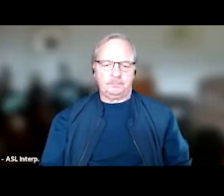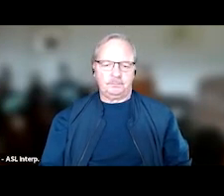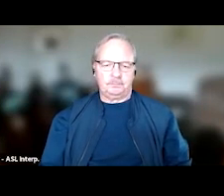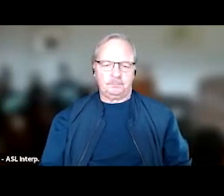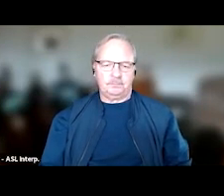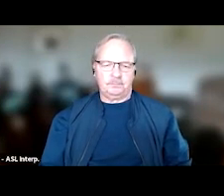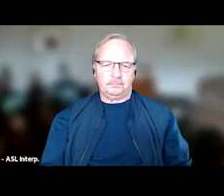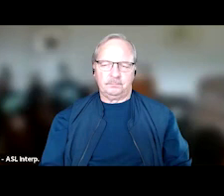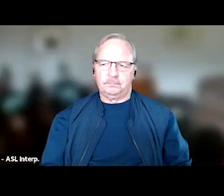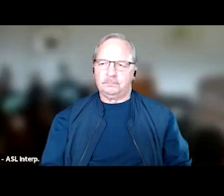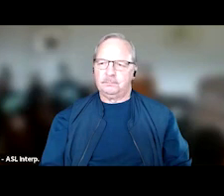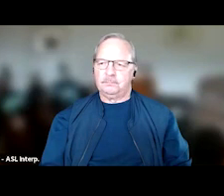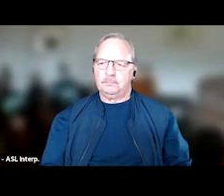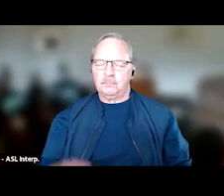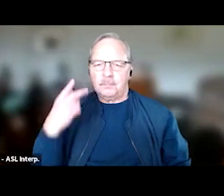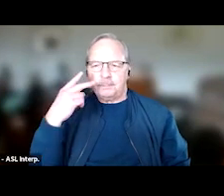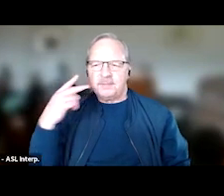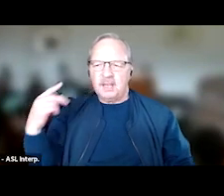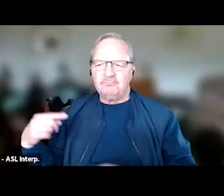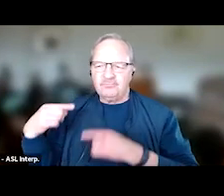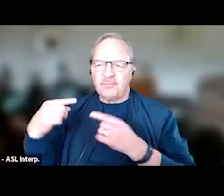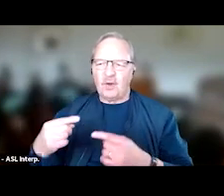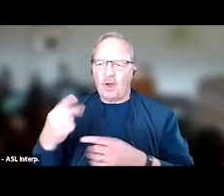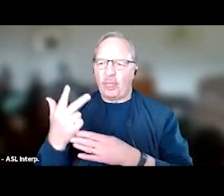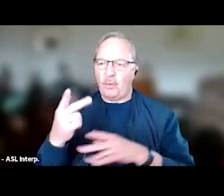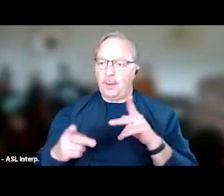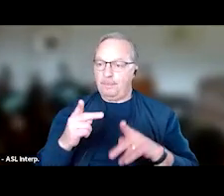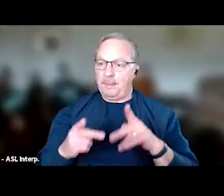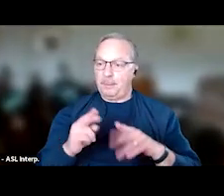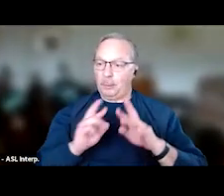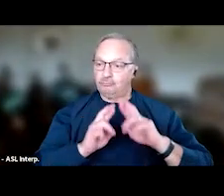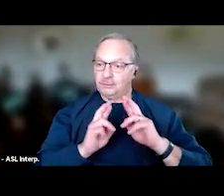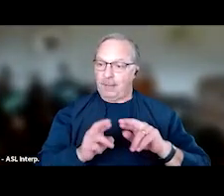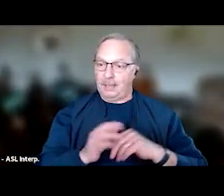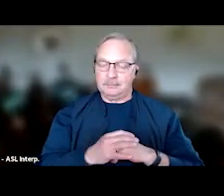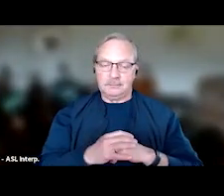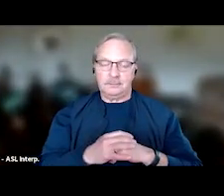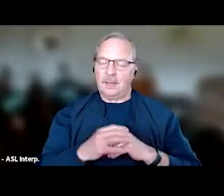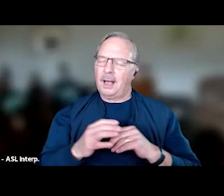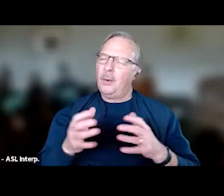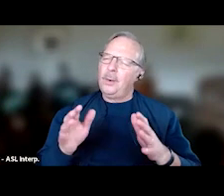I'm seeing, so far, we've got three people who have responded. We would love for all of you all...